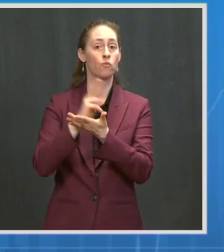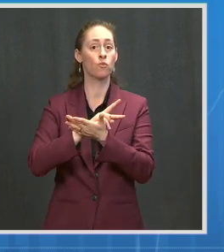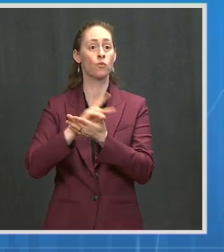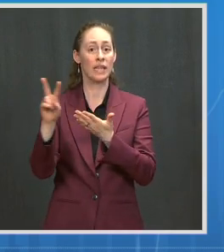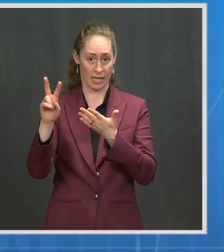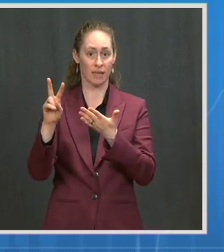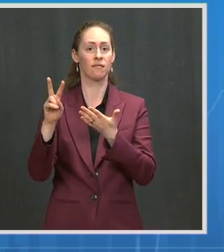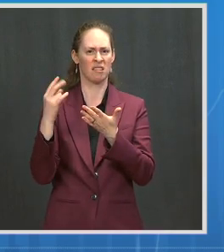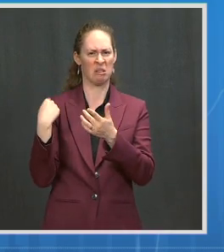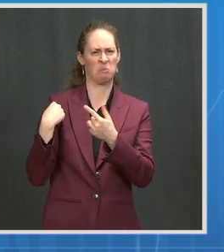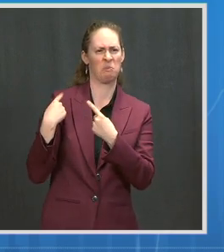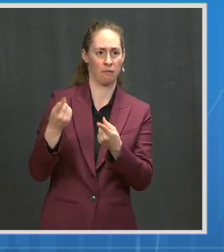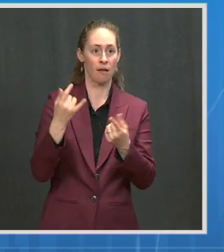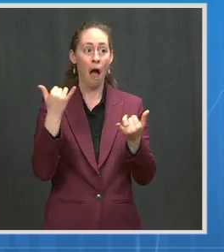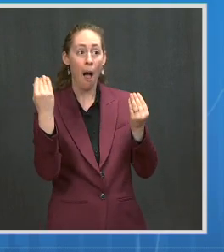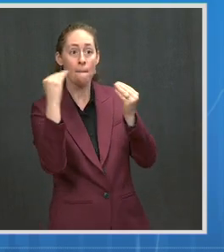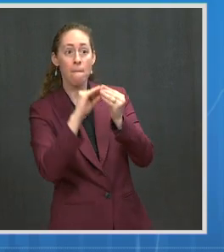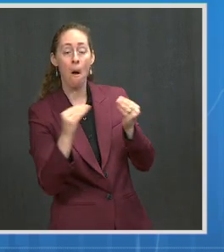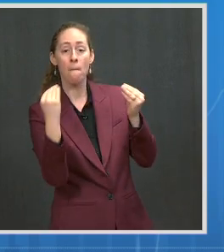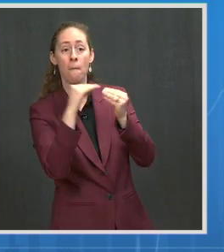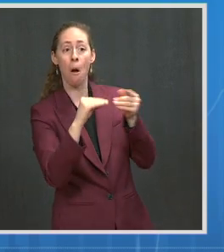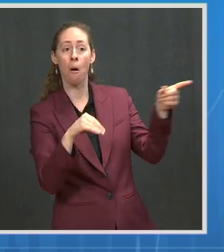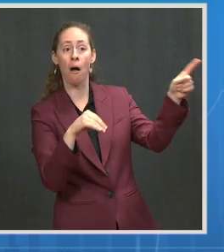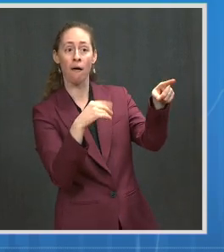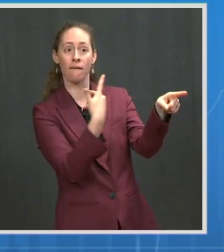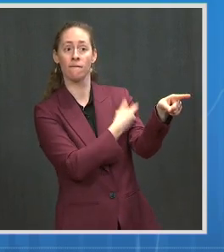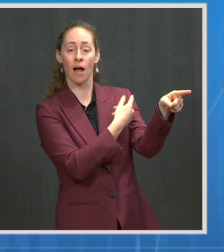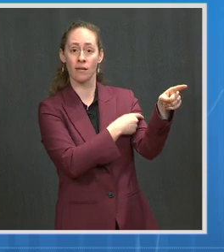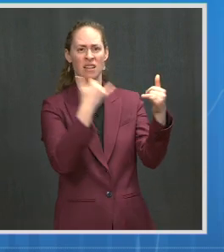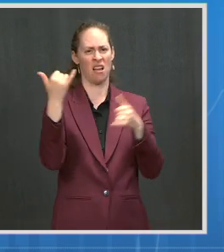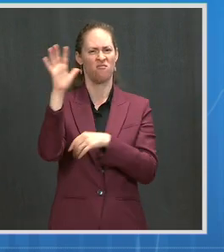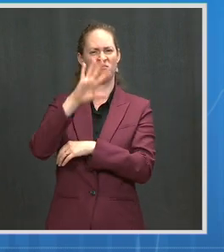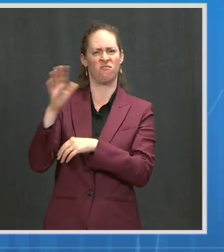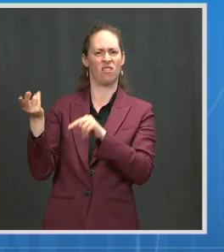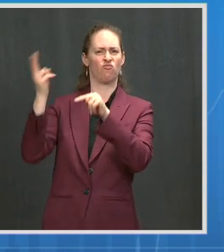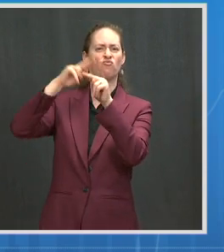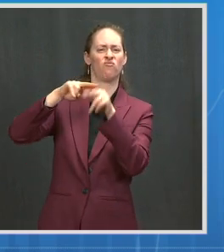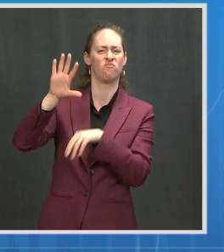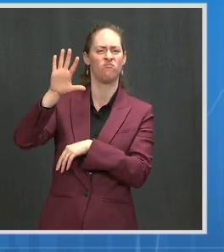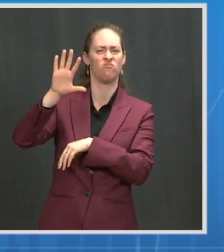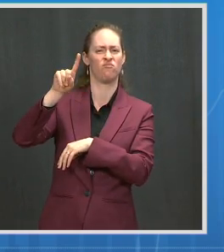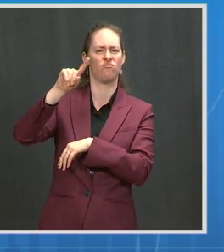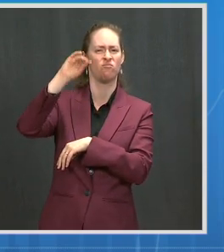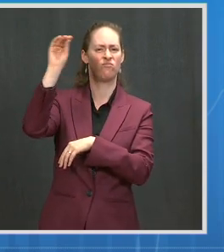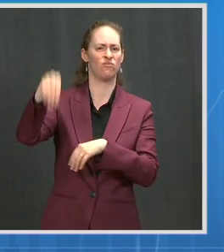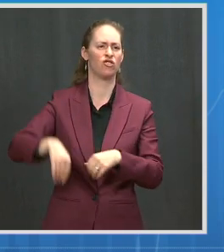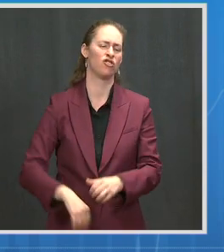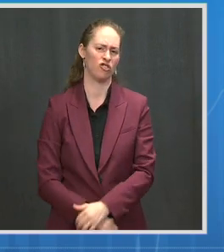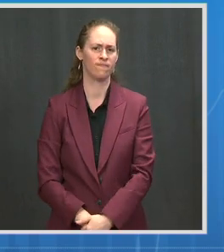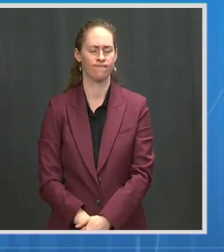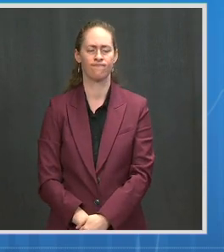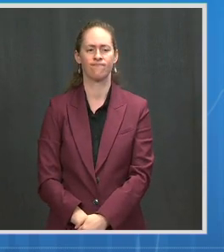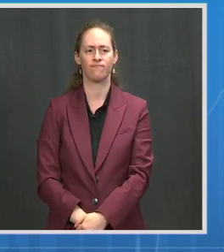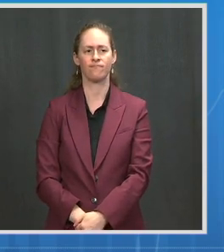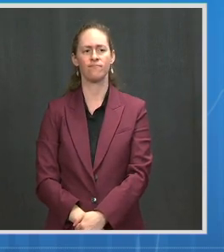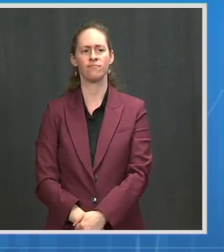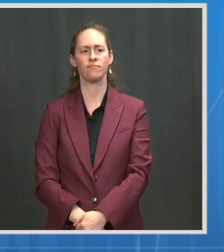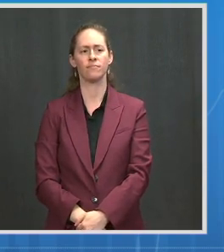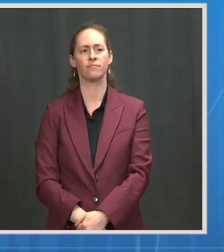general population representation for these groups. But we know we must push further. And to do so,